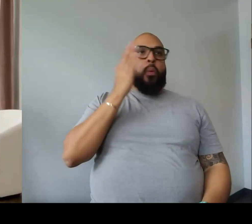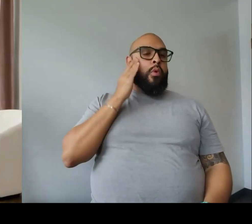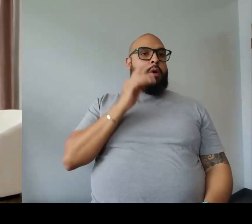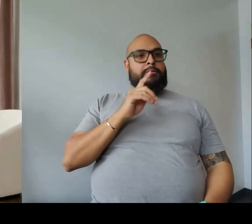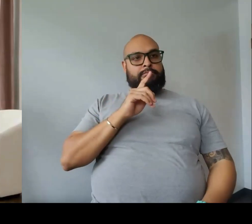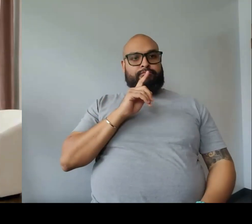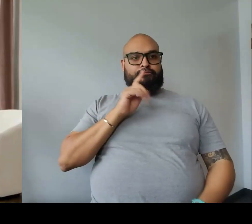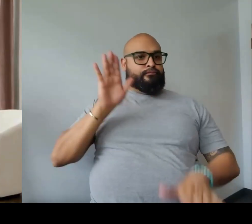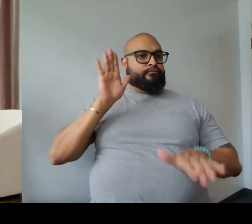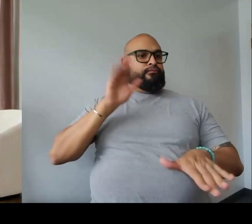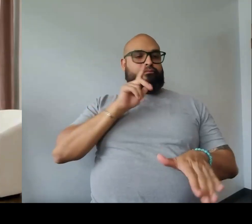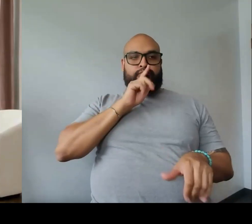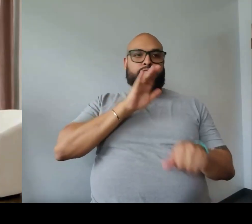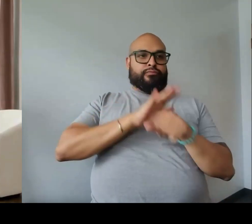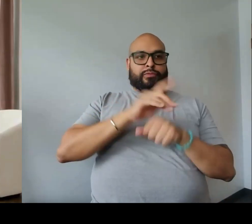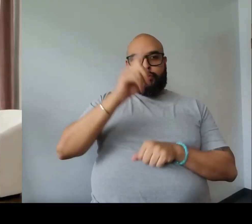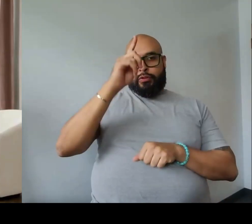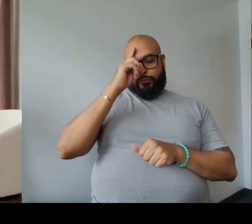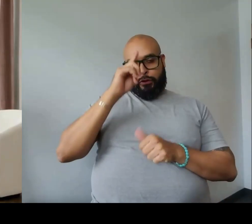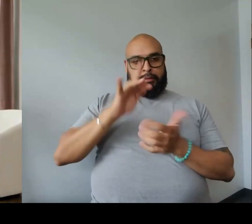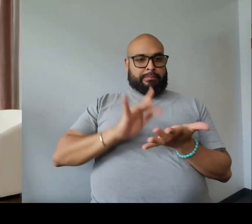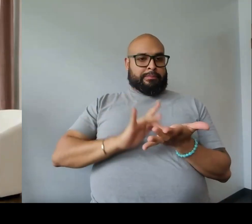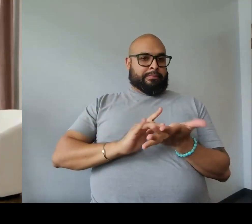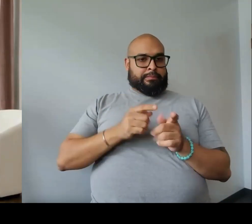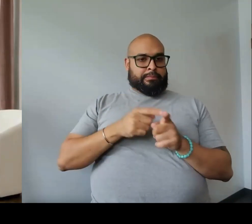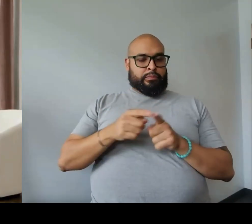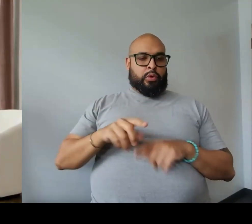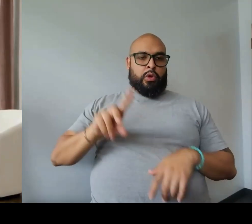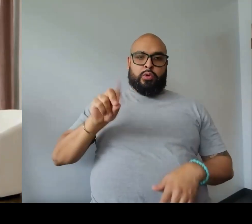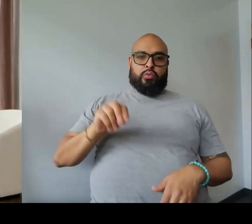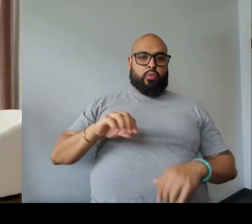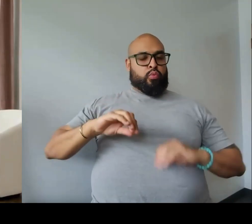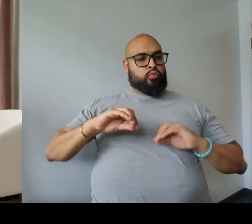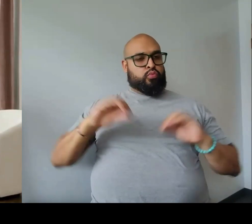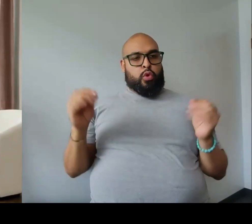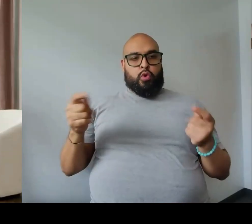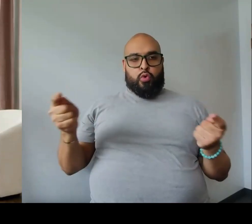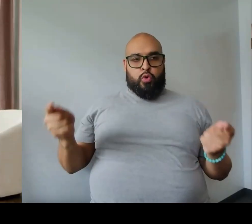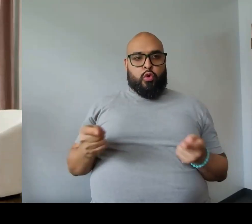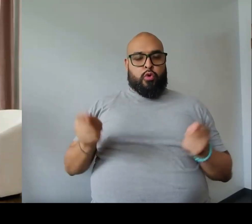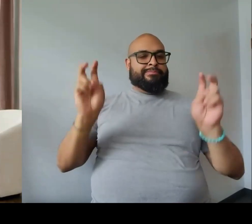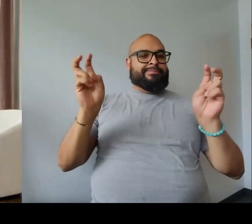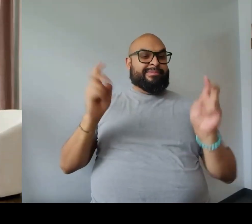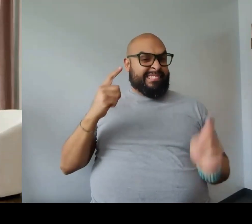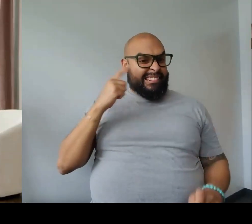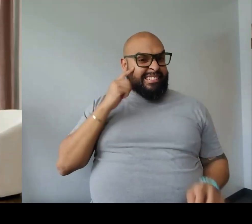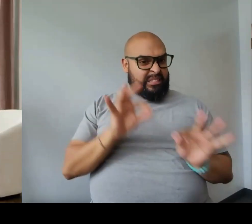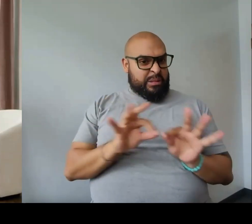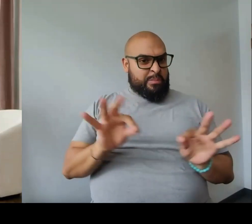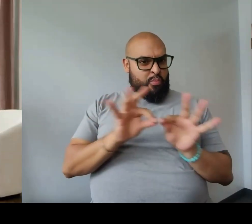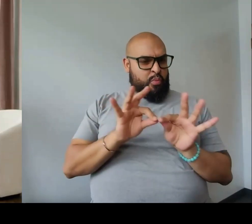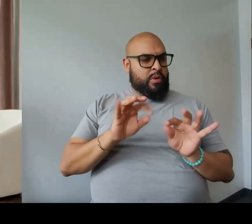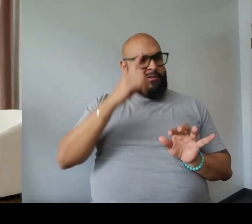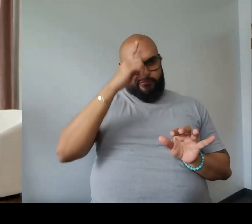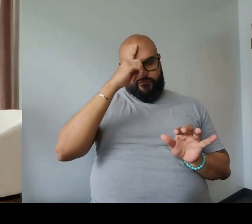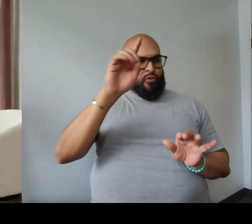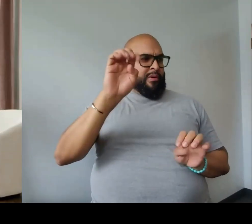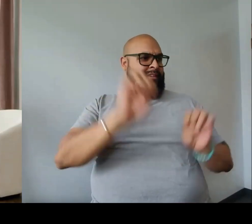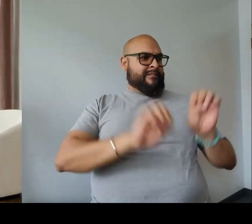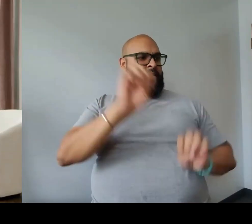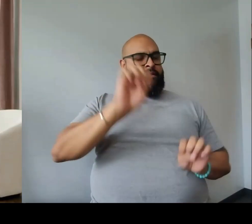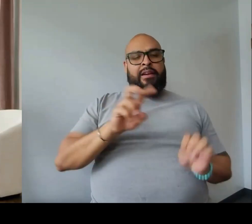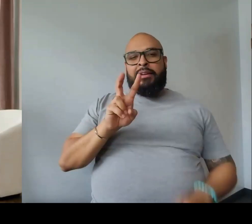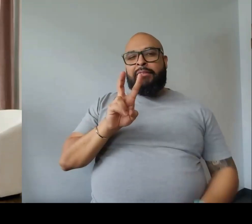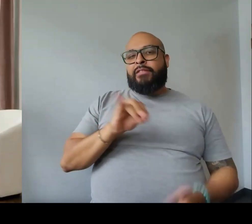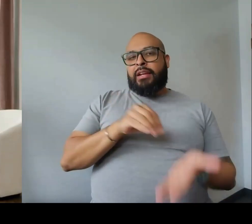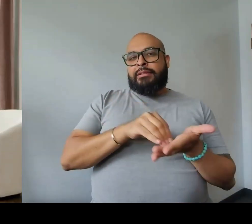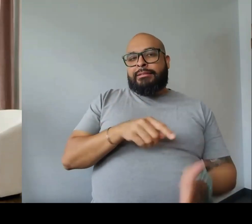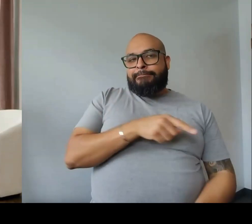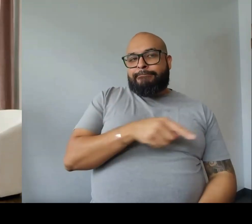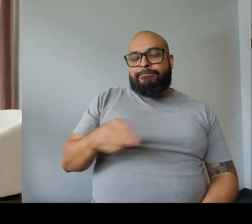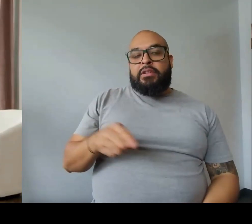And I think that's so important when we're evaluating kiddos with VI that it's so easy to, if we don't make the correct adoptions,